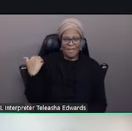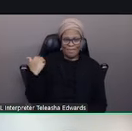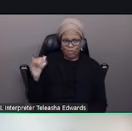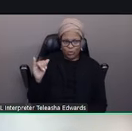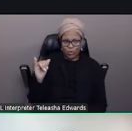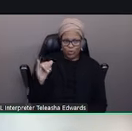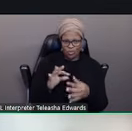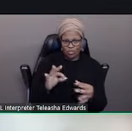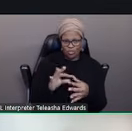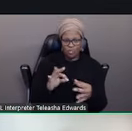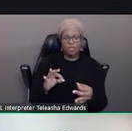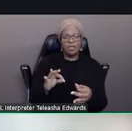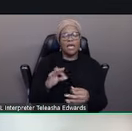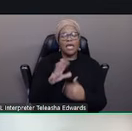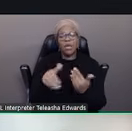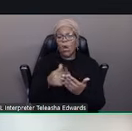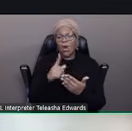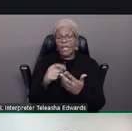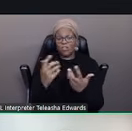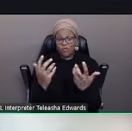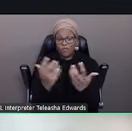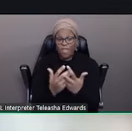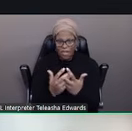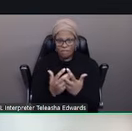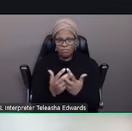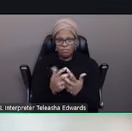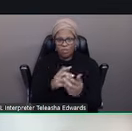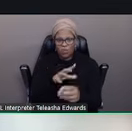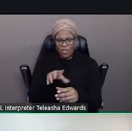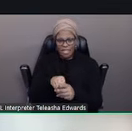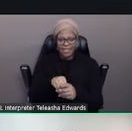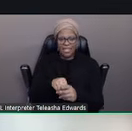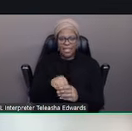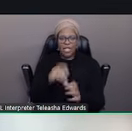it all has to fit within the parameters of the notice of funding opportunity, right? in the